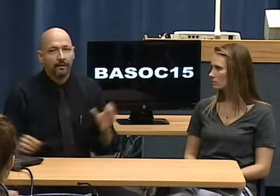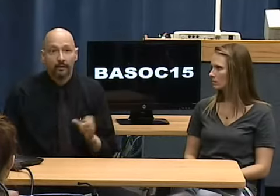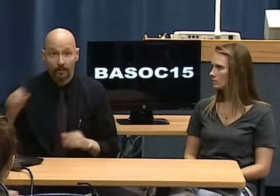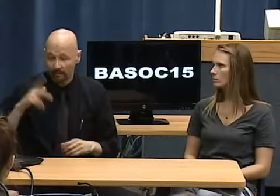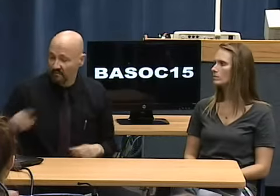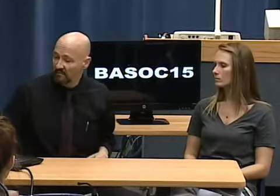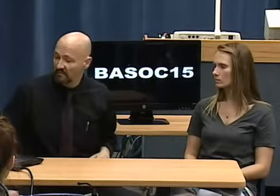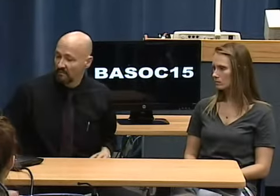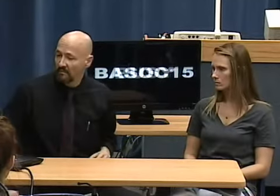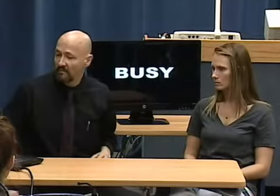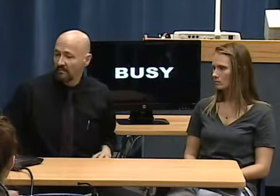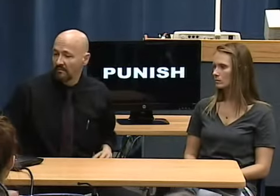OK.